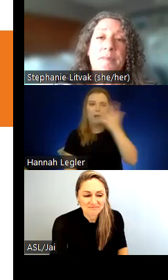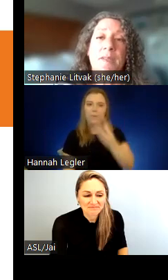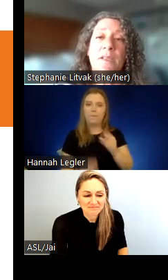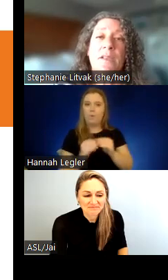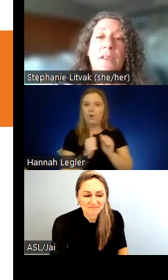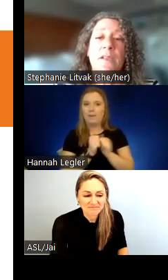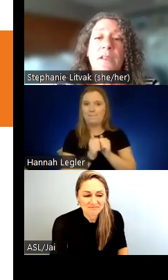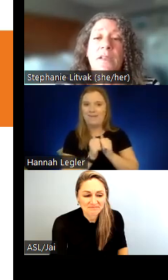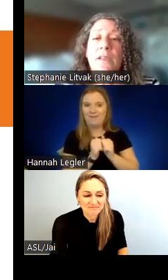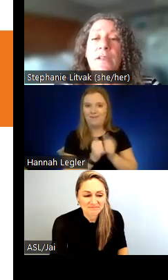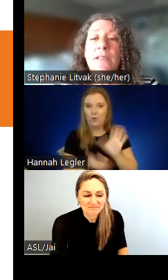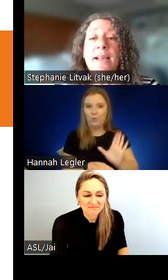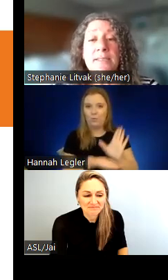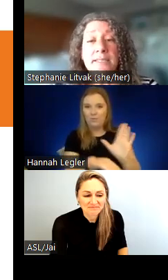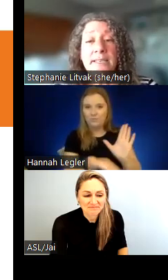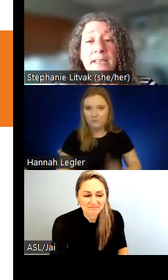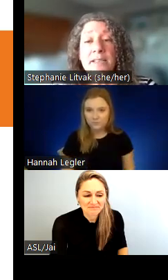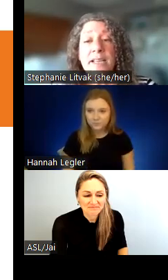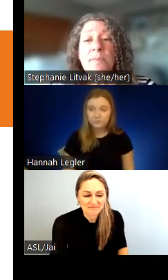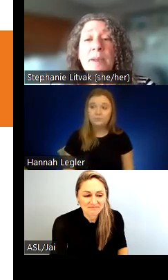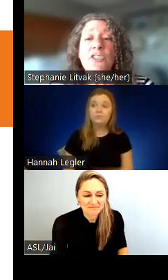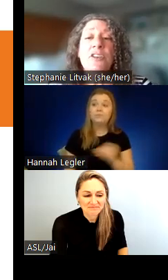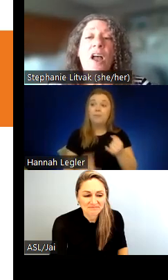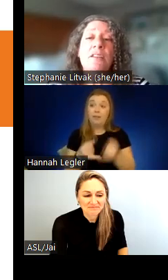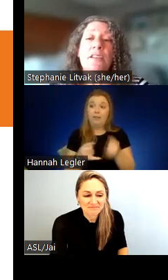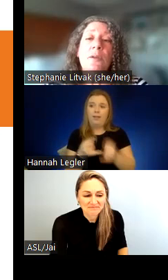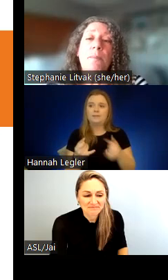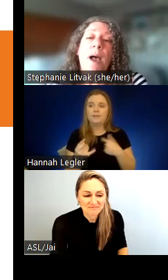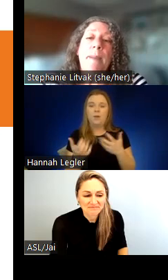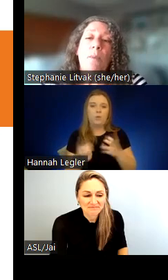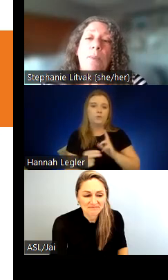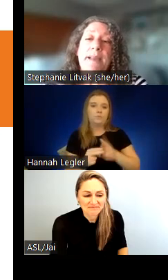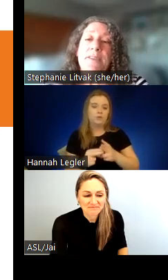Lastly, I'd like to mention a little about branding.